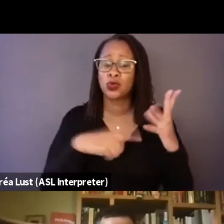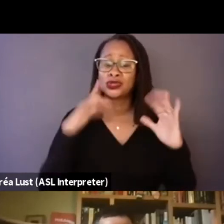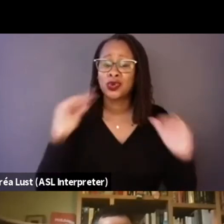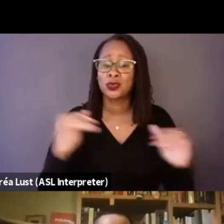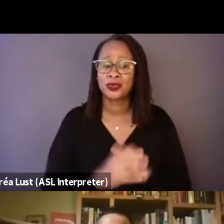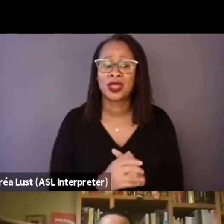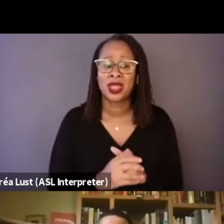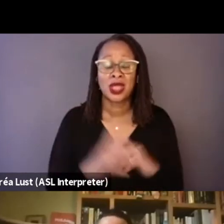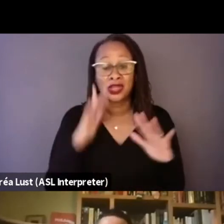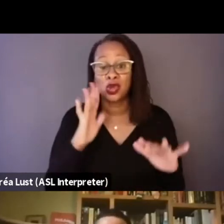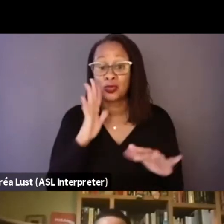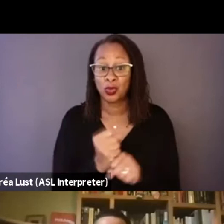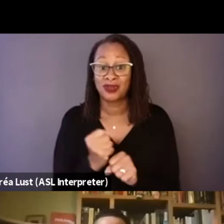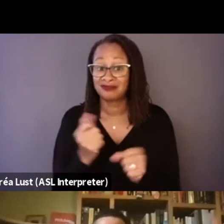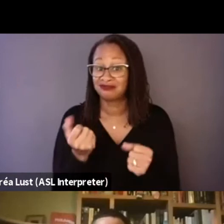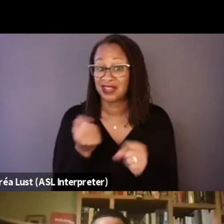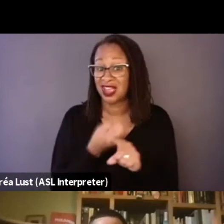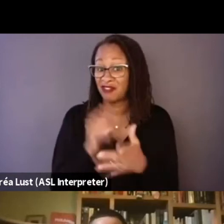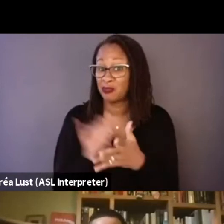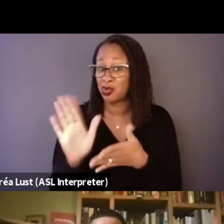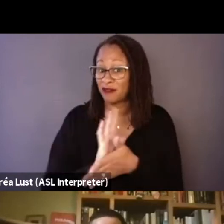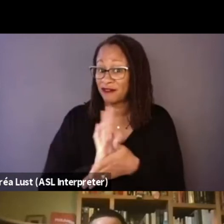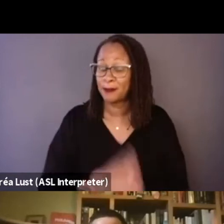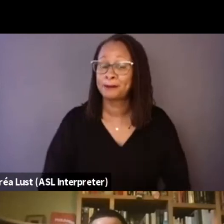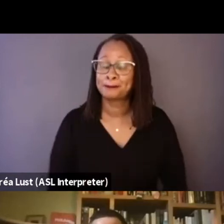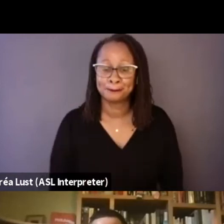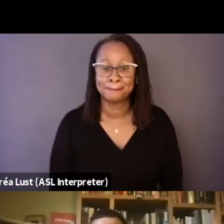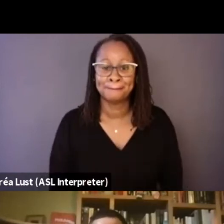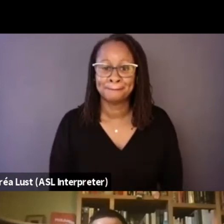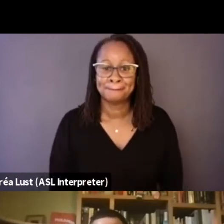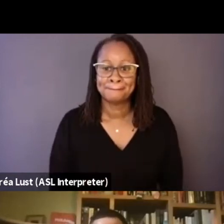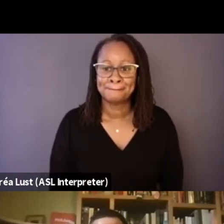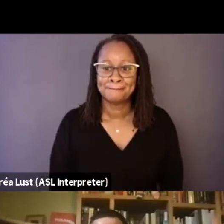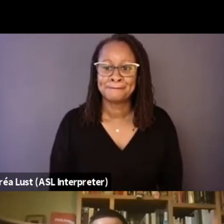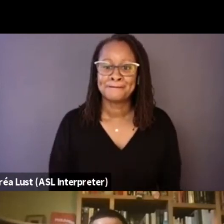people will get out of the film. There's a combination of things.